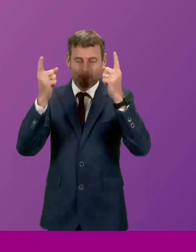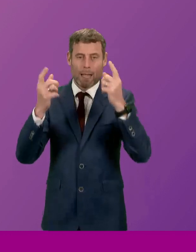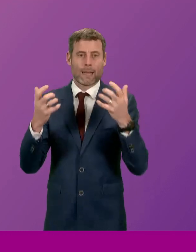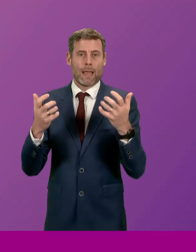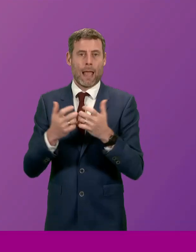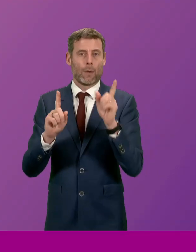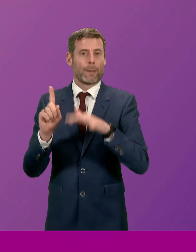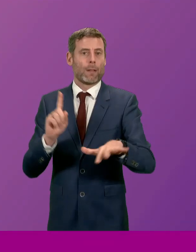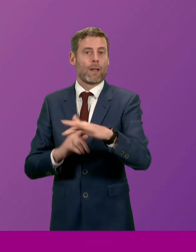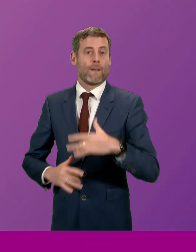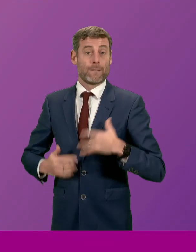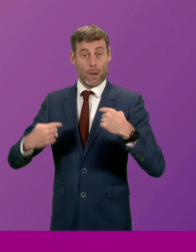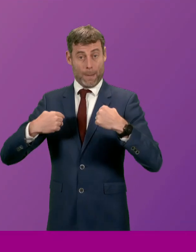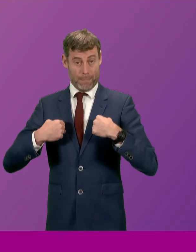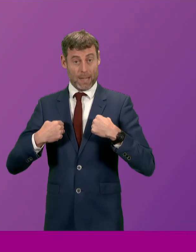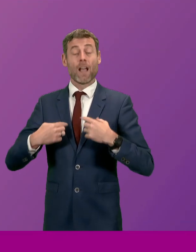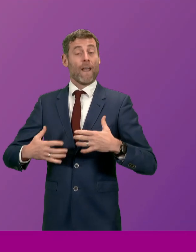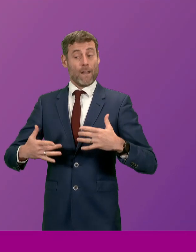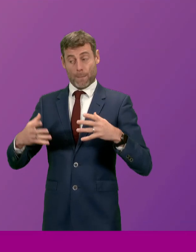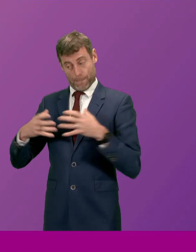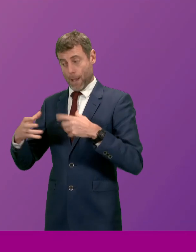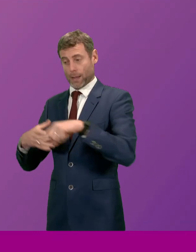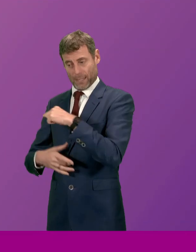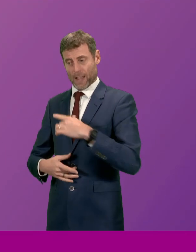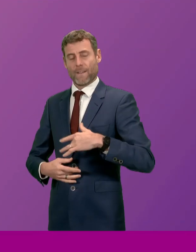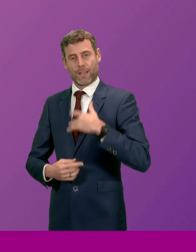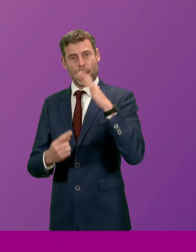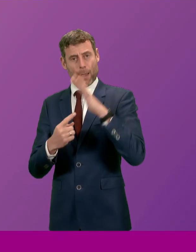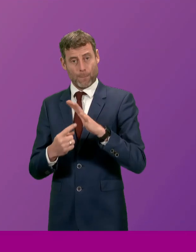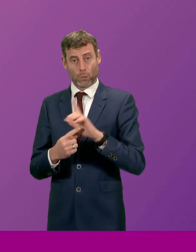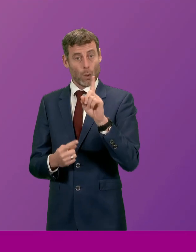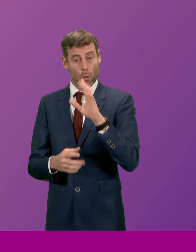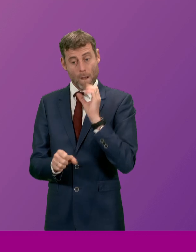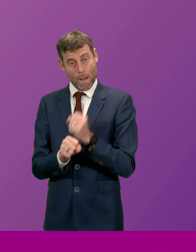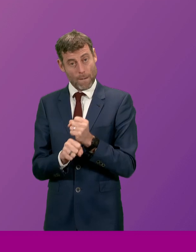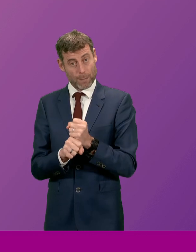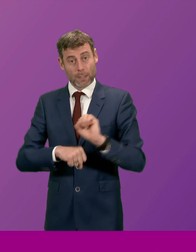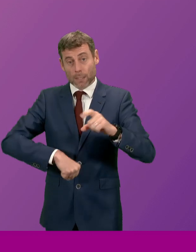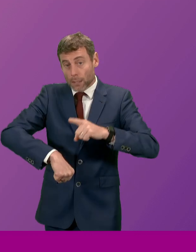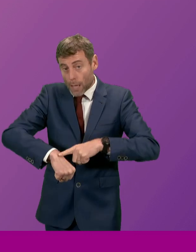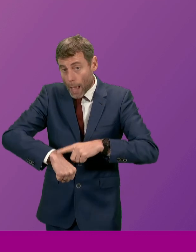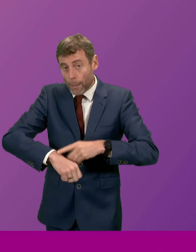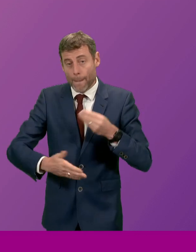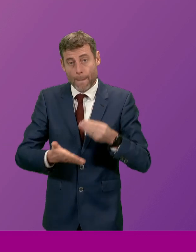My party believes that all Government time and money should be devoted to fixing Scotland’s